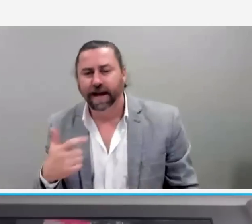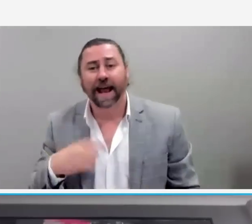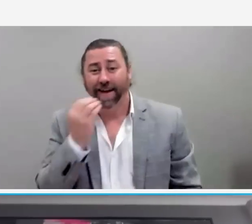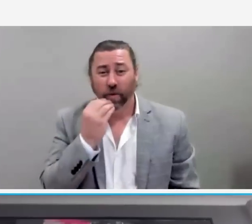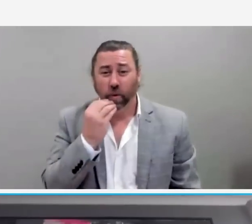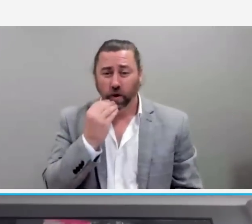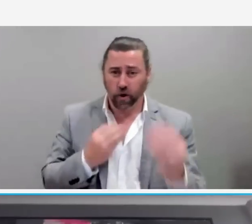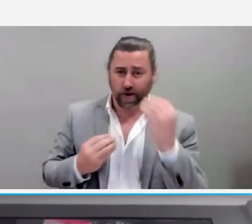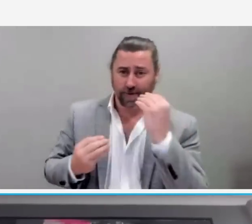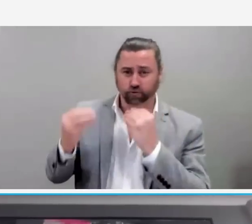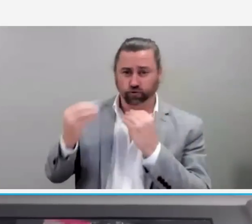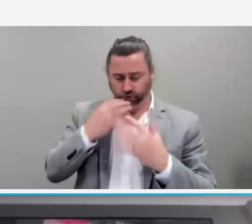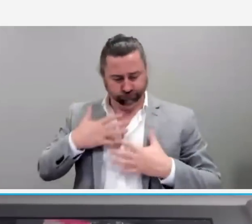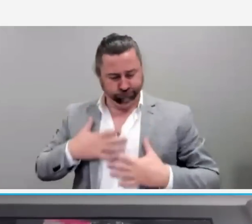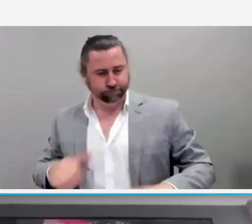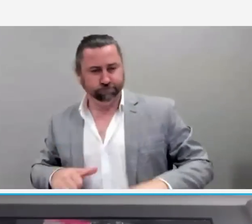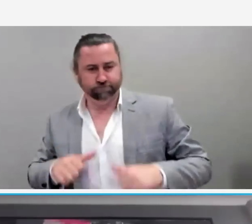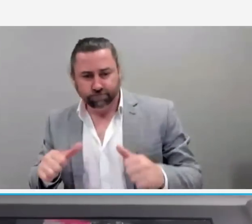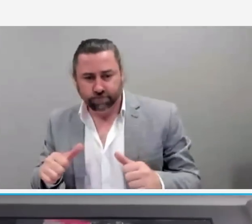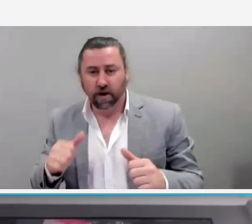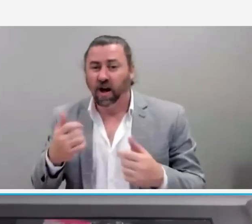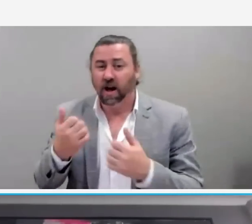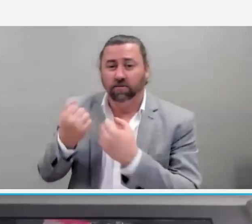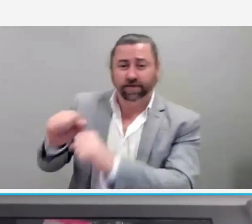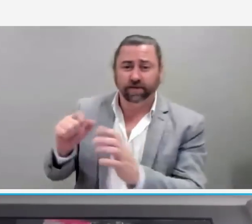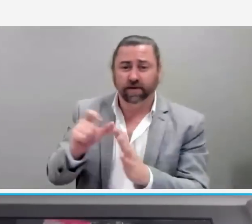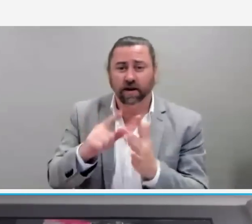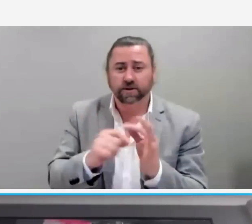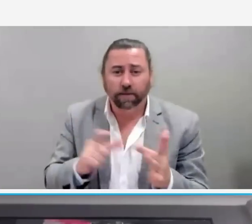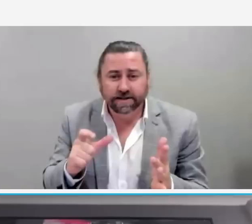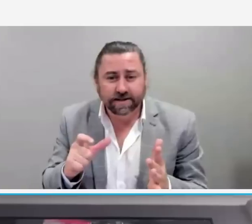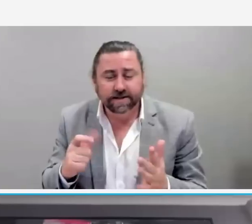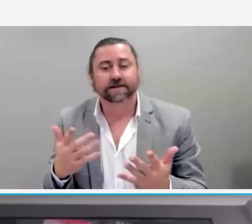and the dining experience to be emphasised and protected through the standards as distinct from